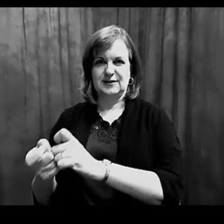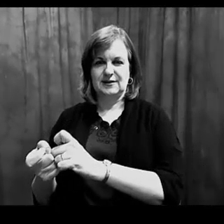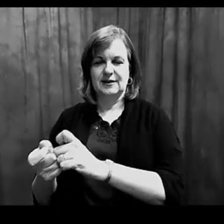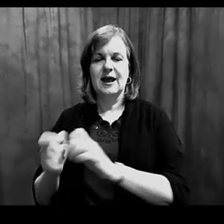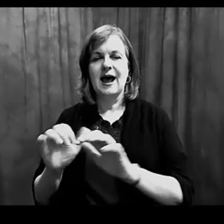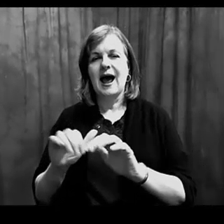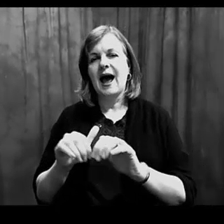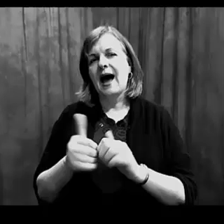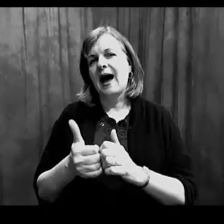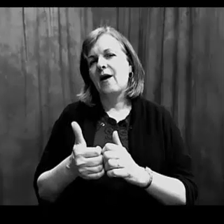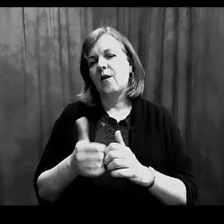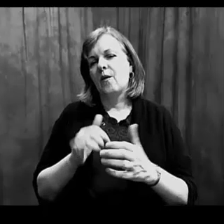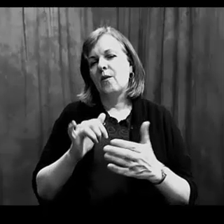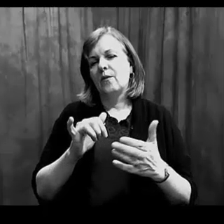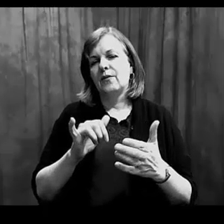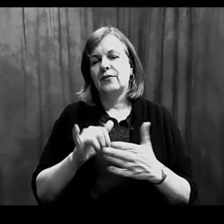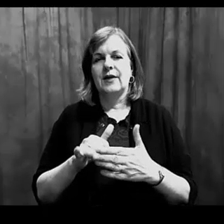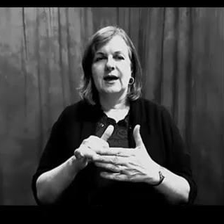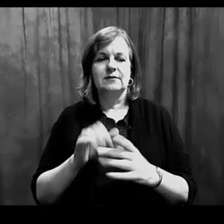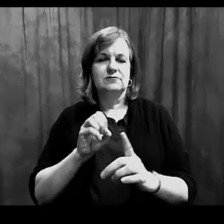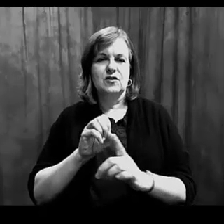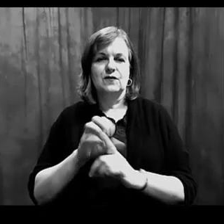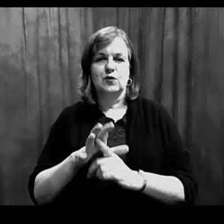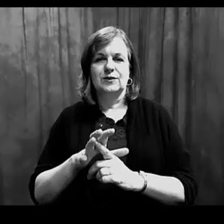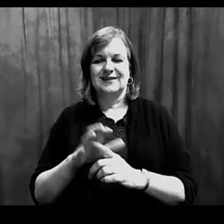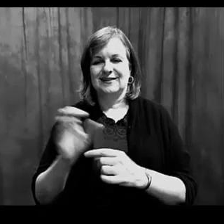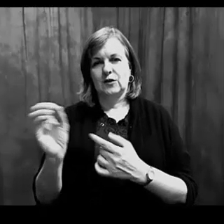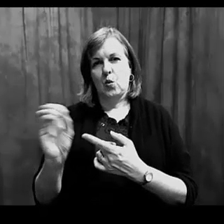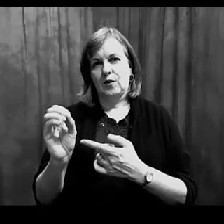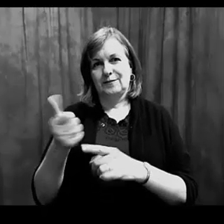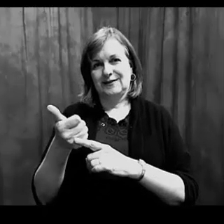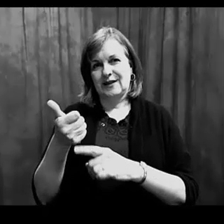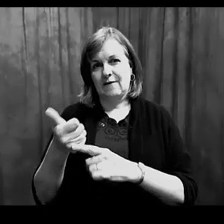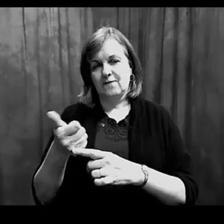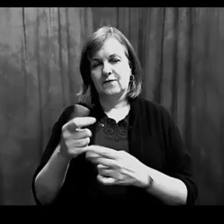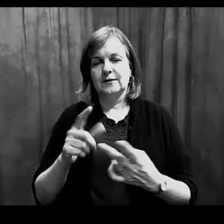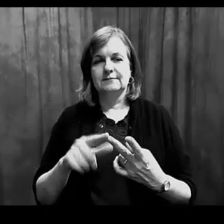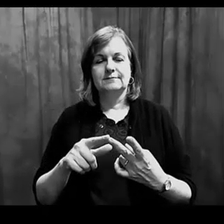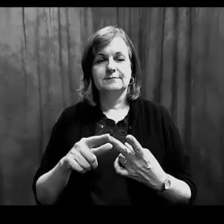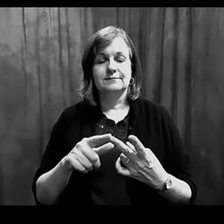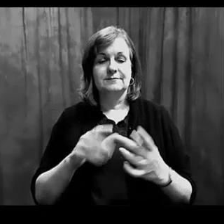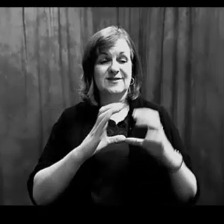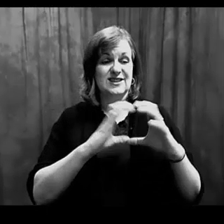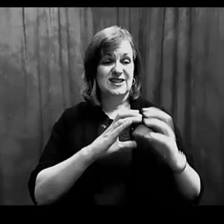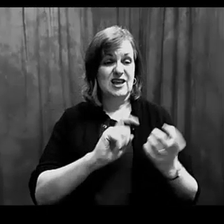over time how that may influence the organism